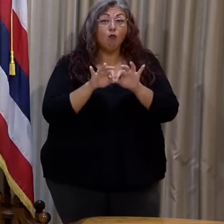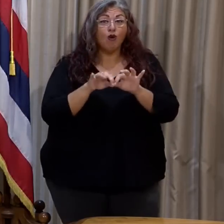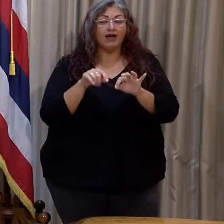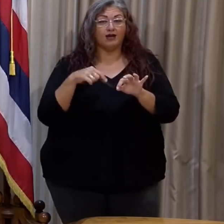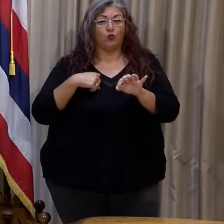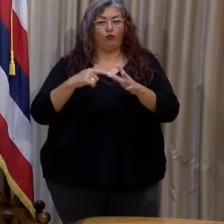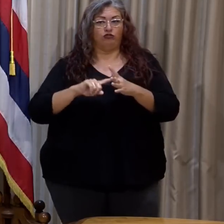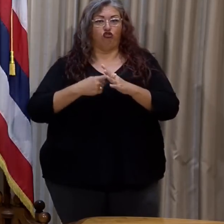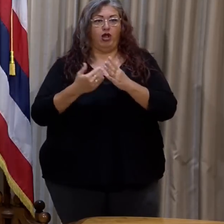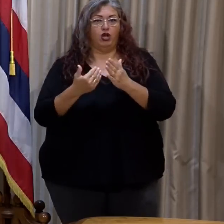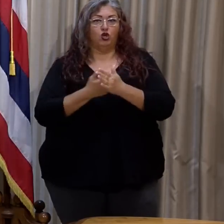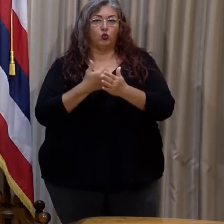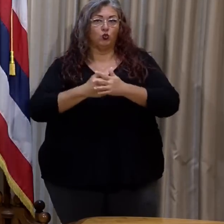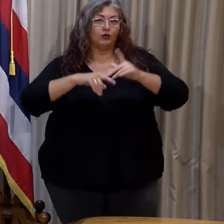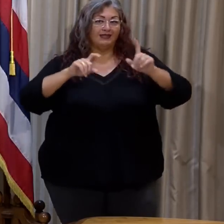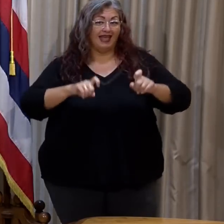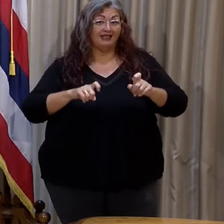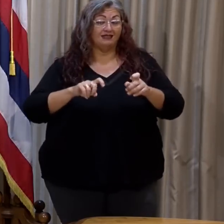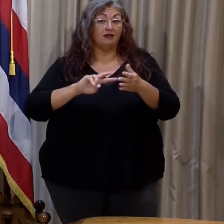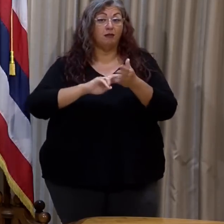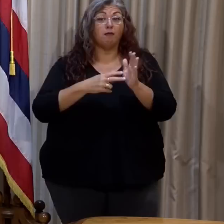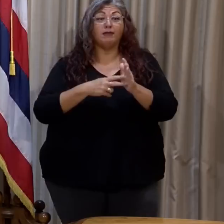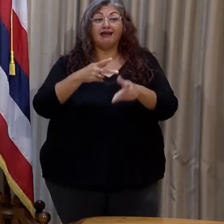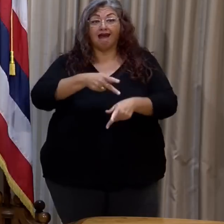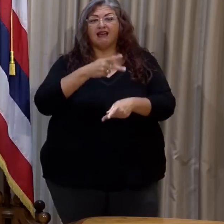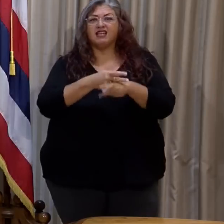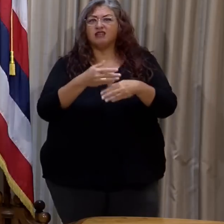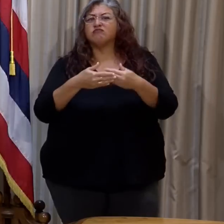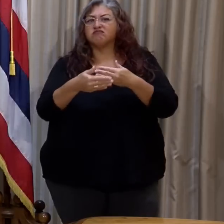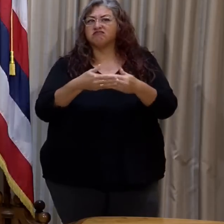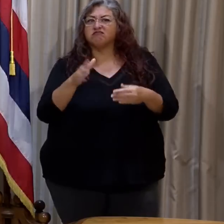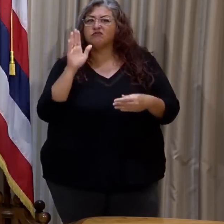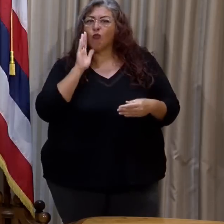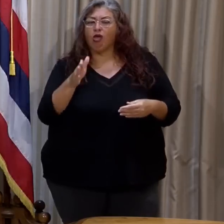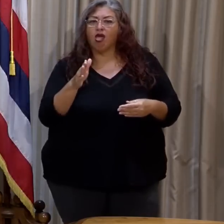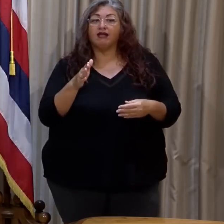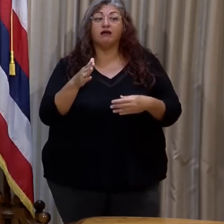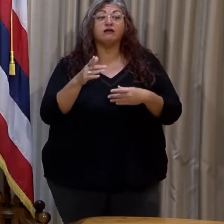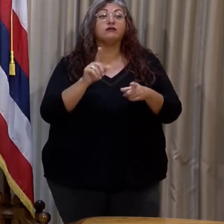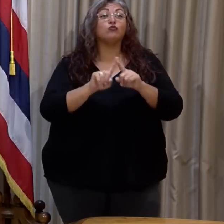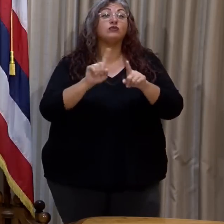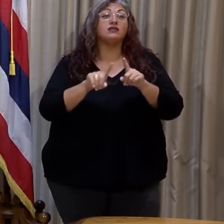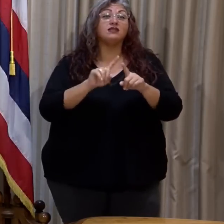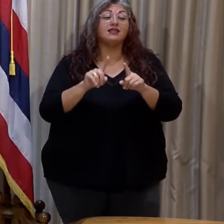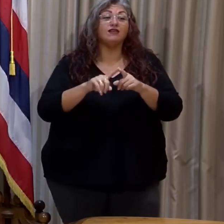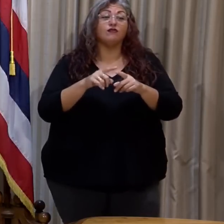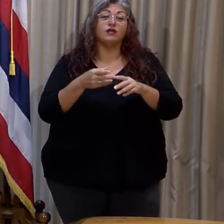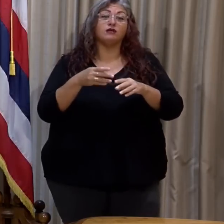WITH THEIR TRAVELS. THIS IS AN IMPORTANT MOMENT. WE ARE TESTING OUT A SYSTEM THAT IS GOING TO BE WITH US FOR THE